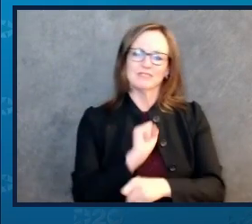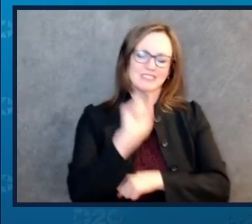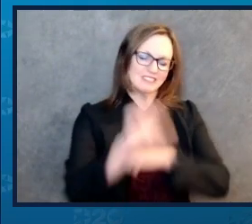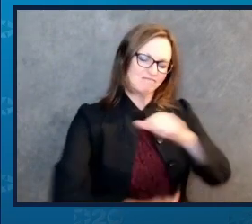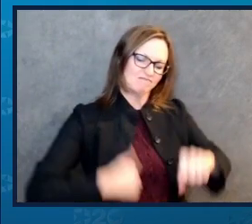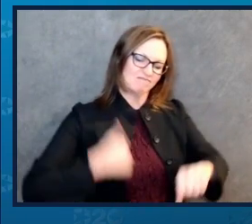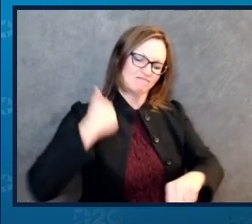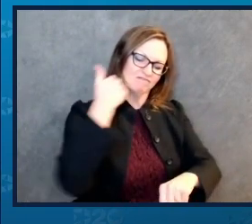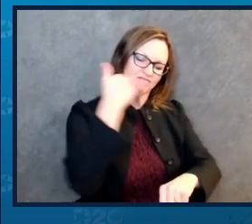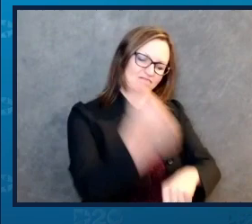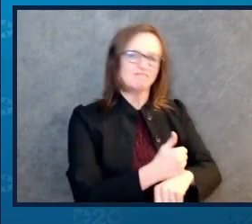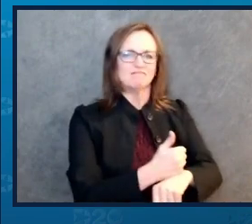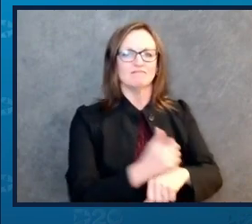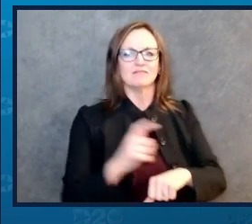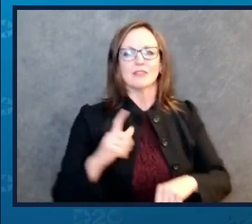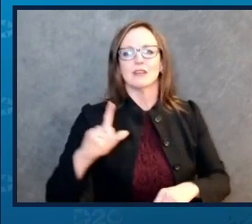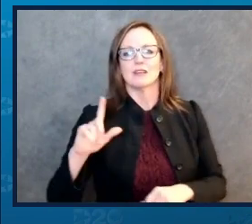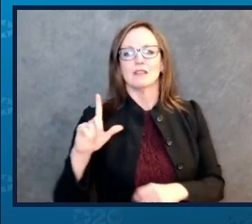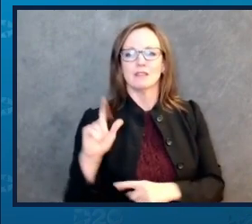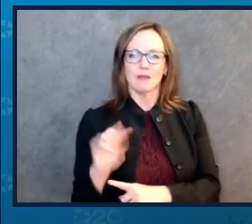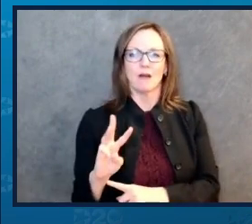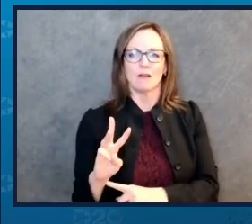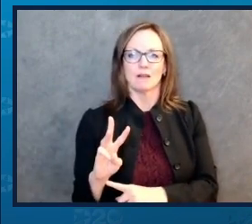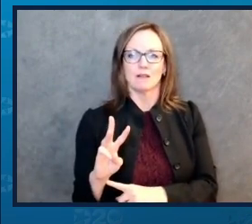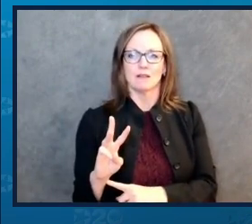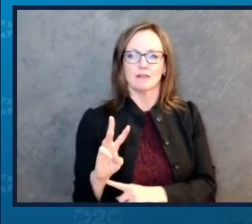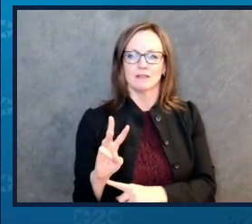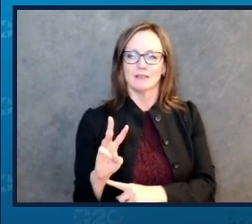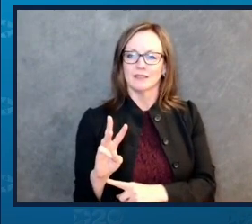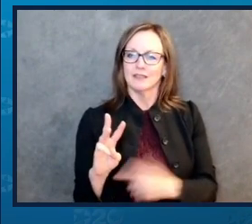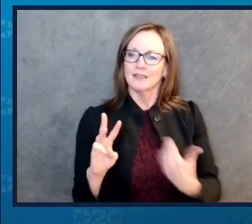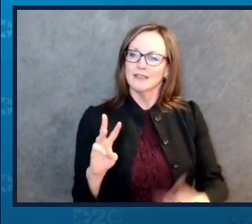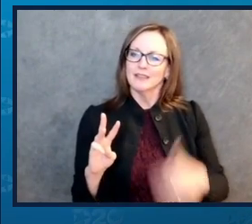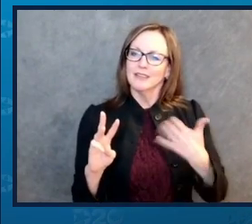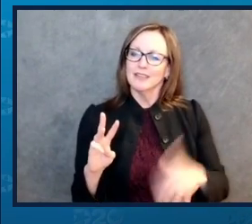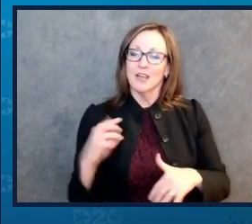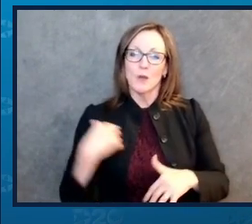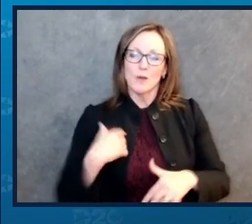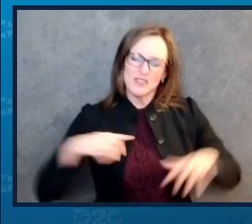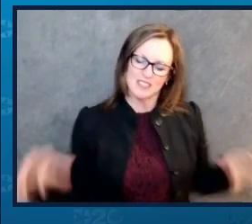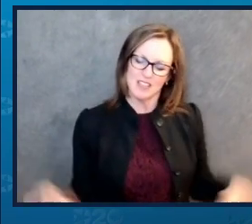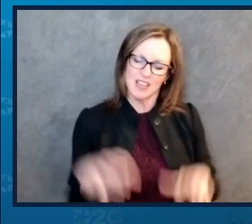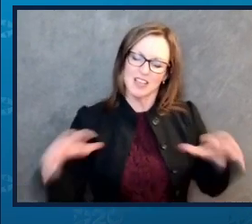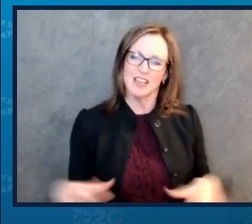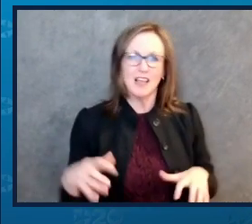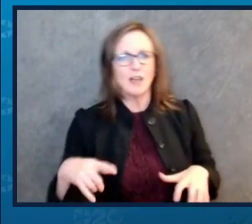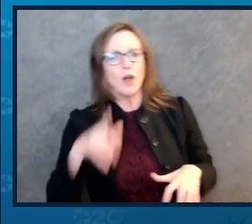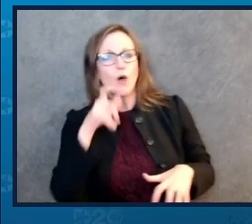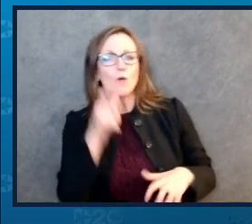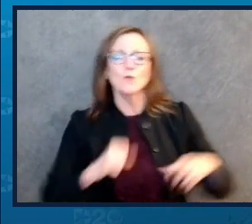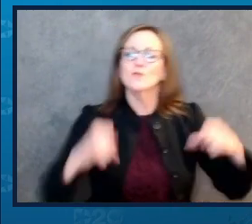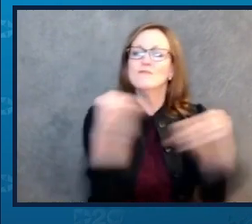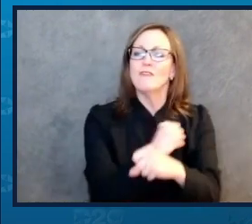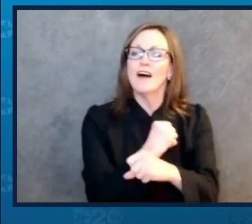VIOLENCE WERE SHAPED BY HIS LEADERSHIP ON THIS.